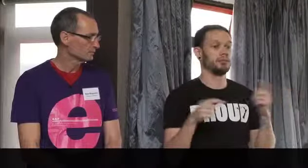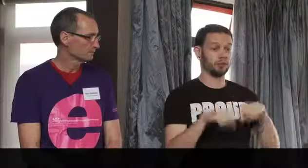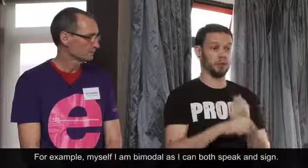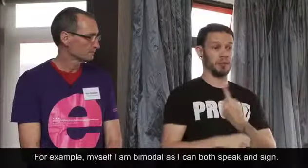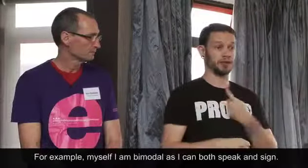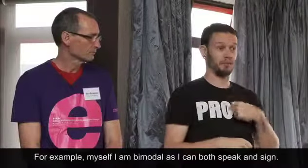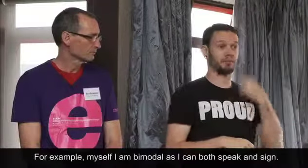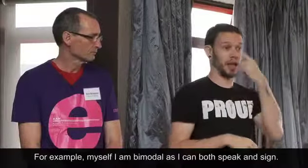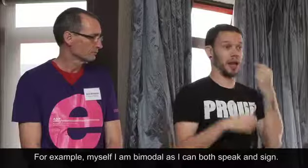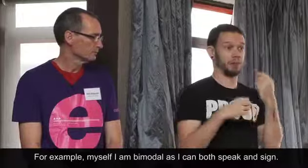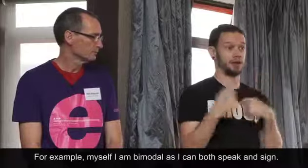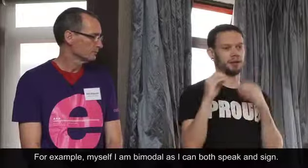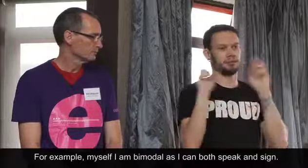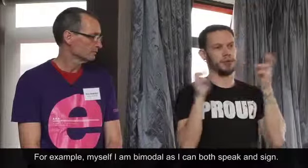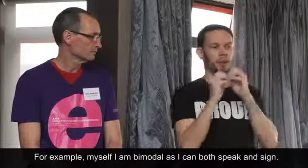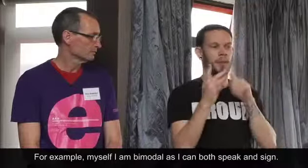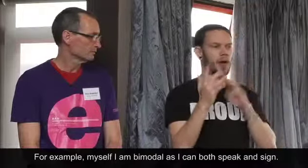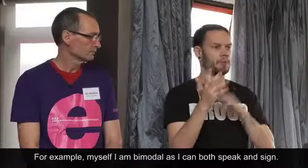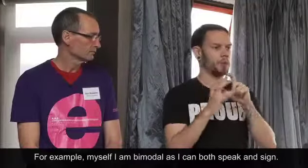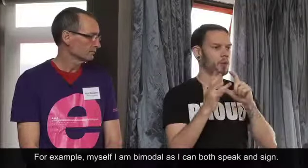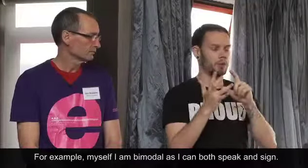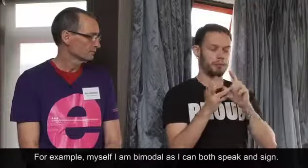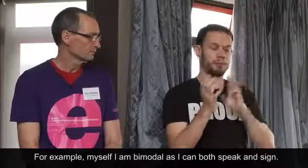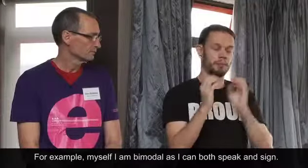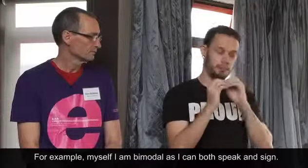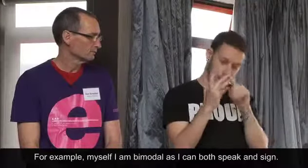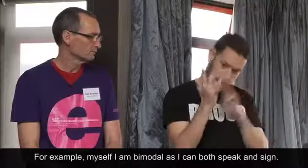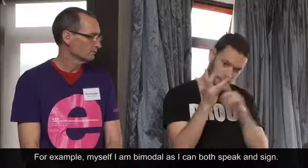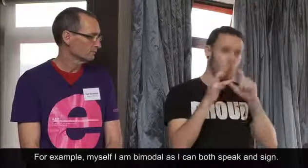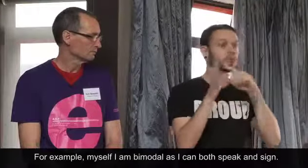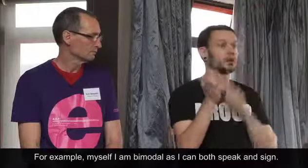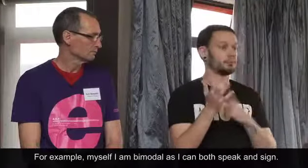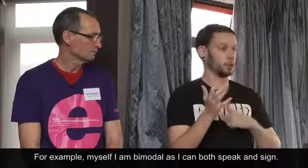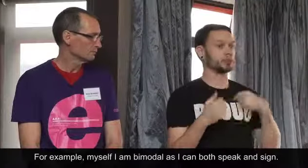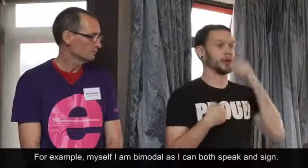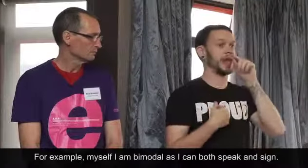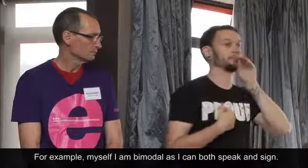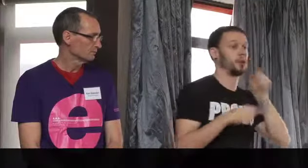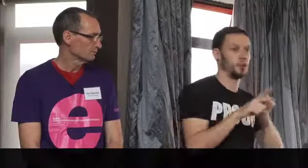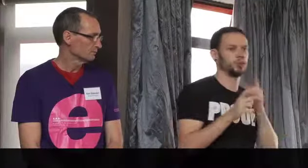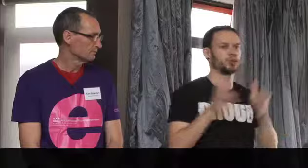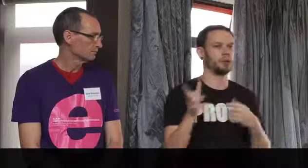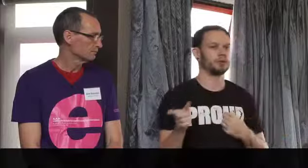For example, myself I am bimodal as I can both speak and sign.